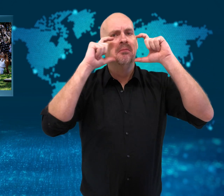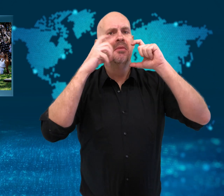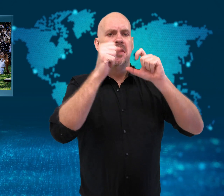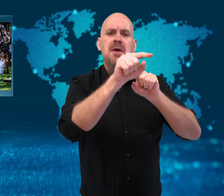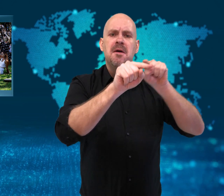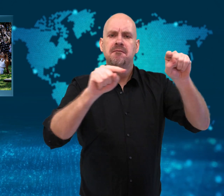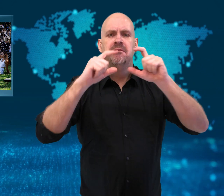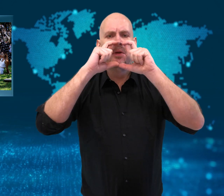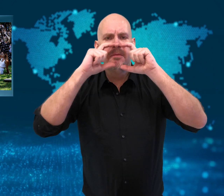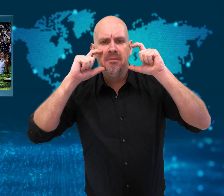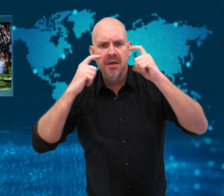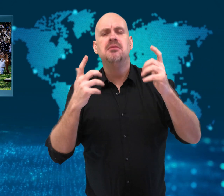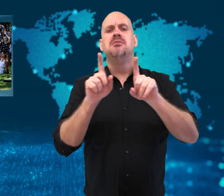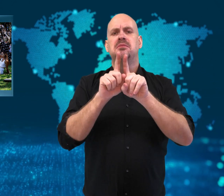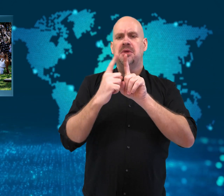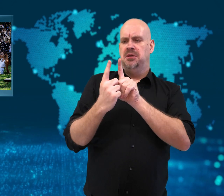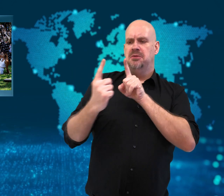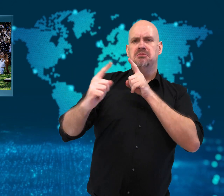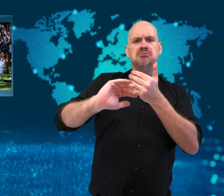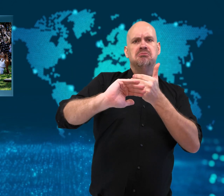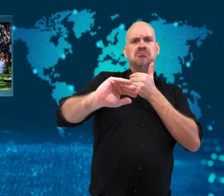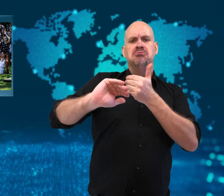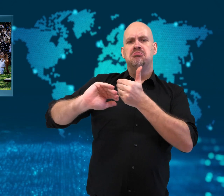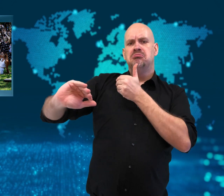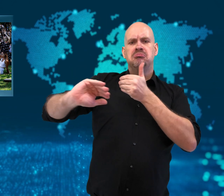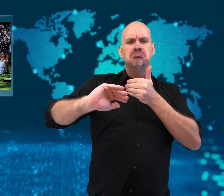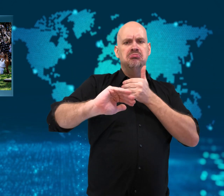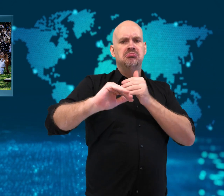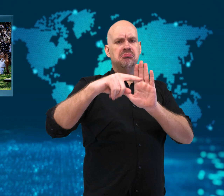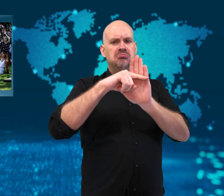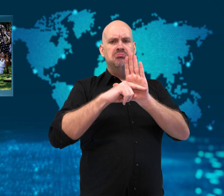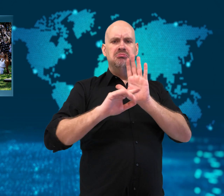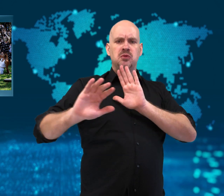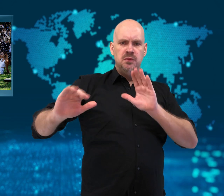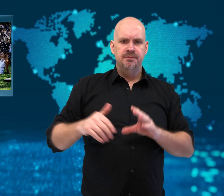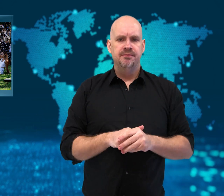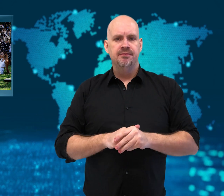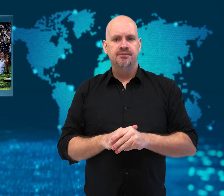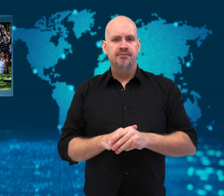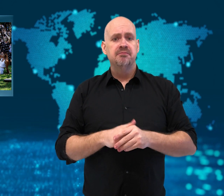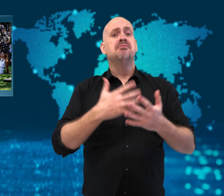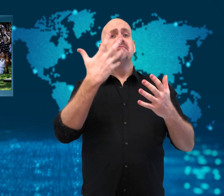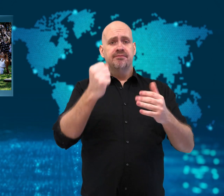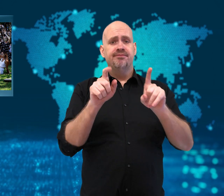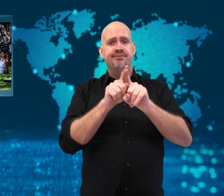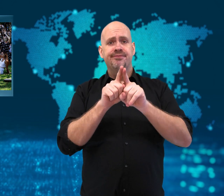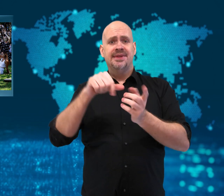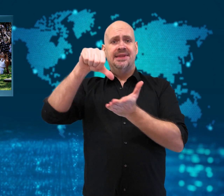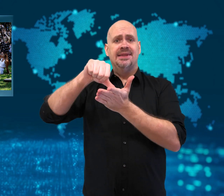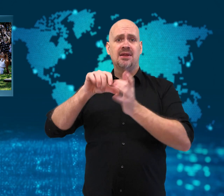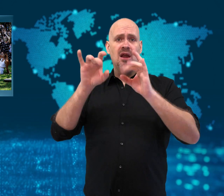Several thousand also gathered in other Australian cities.